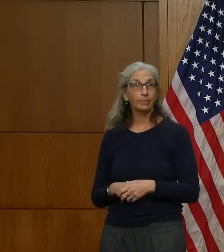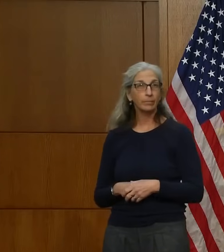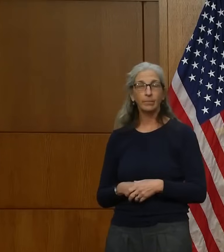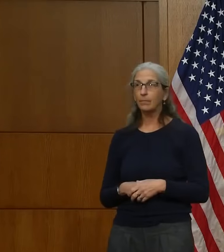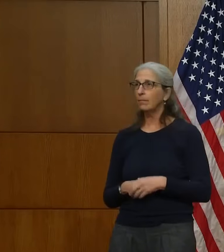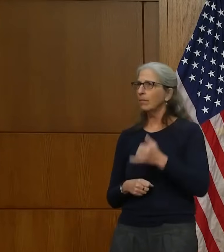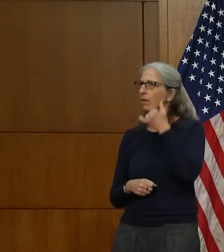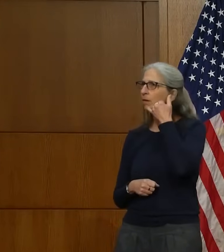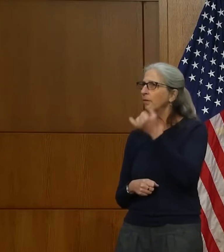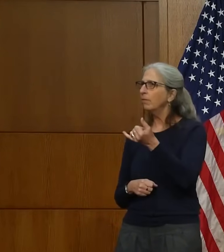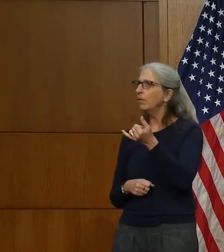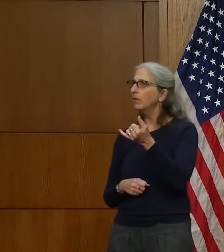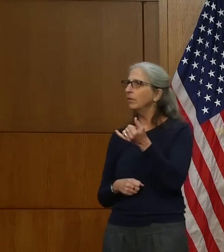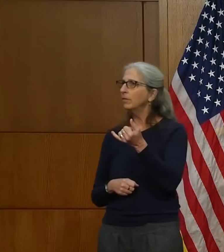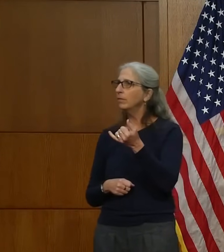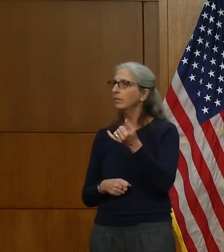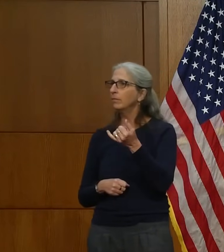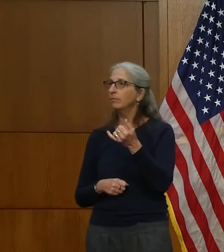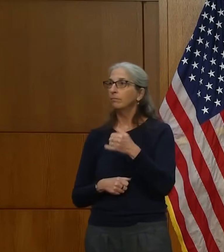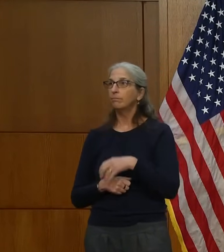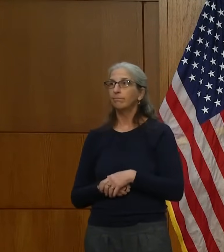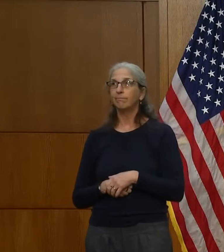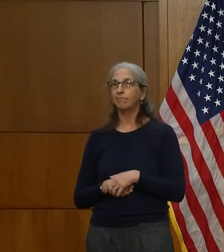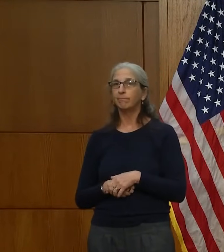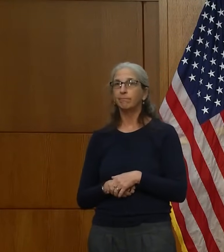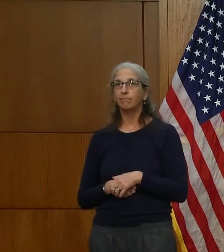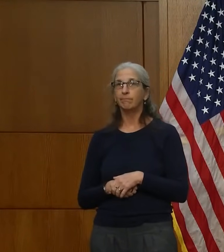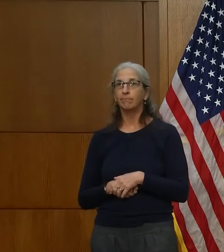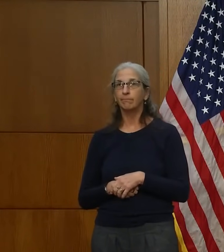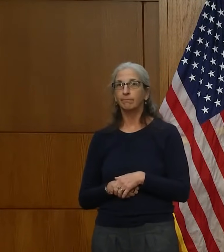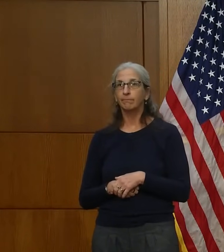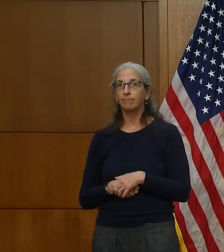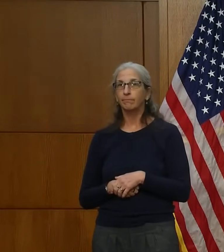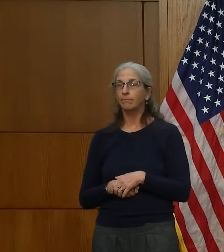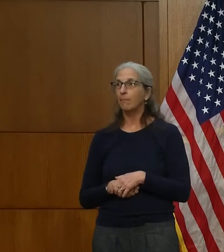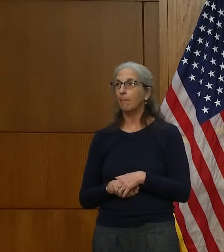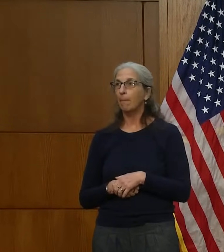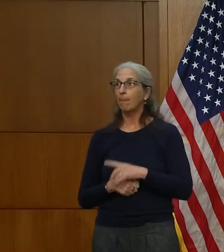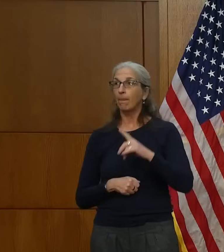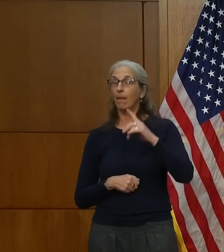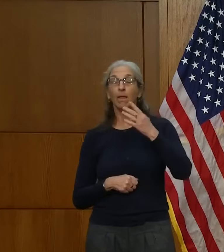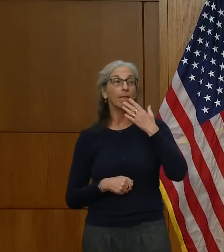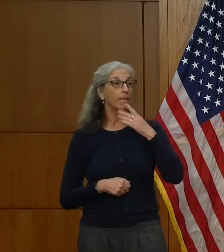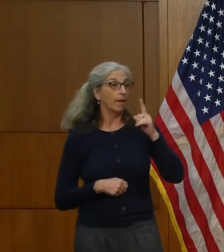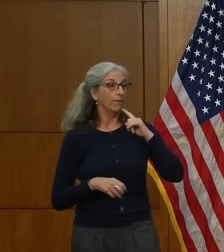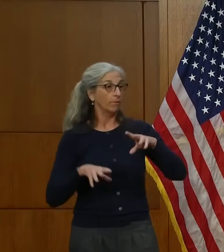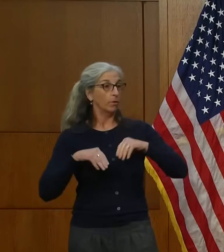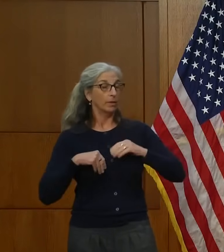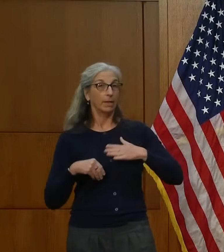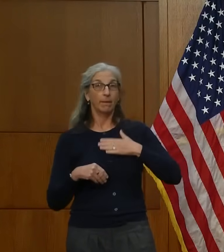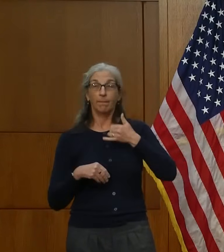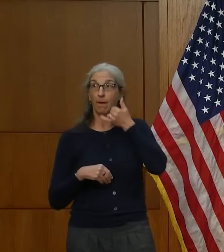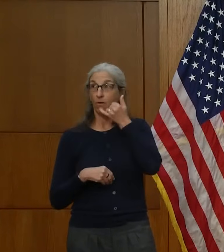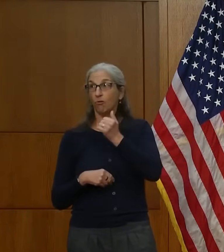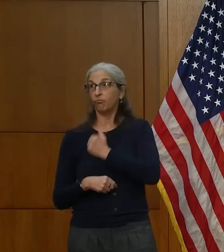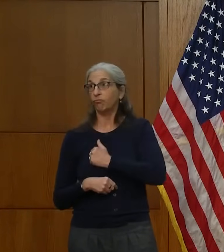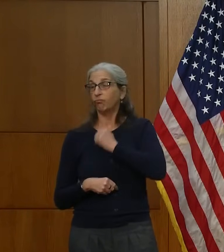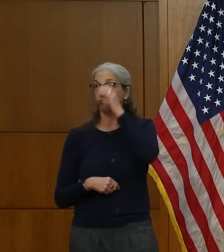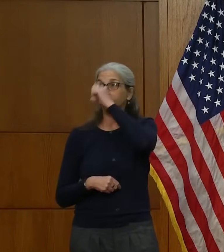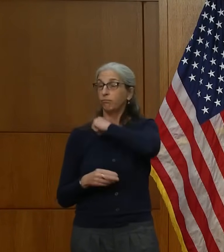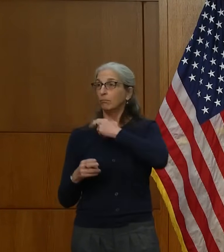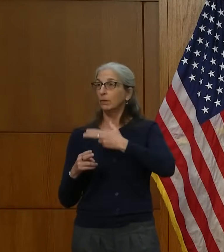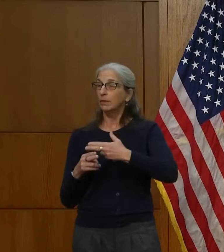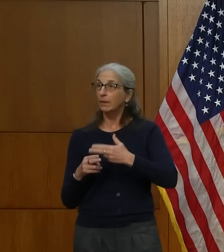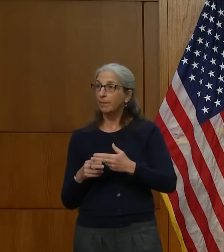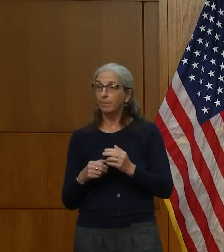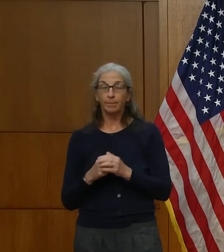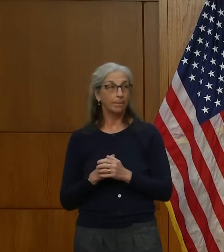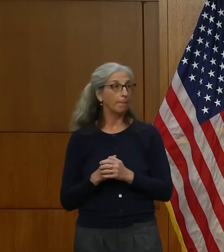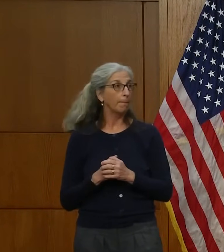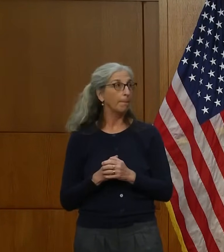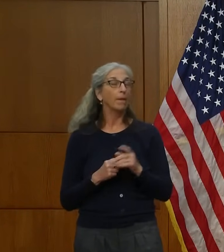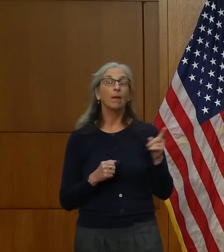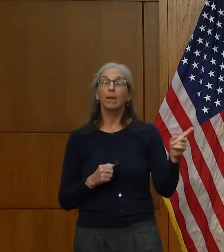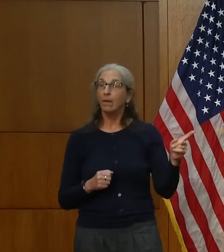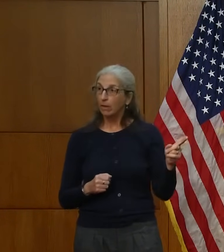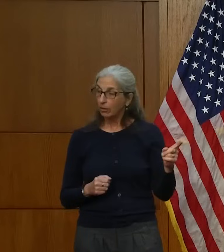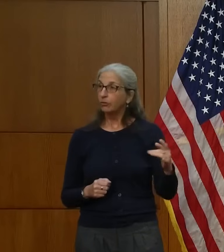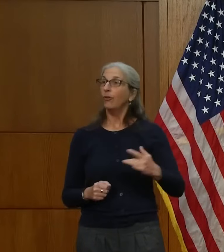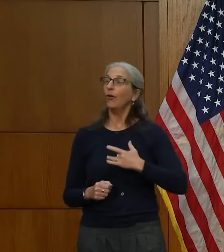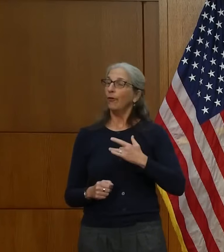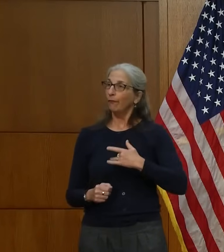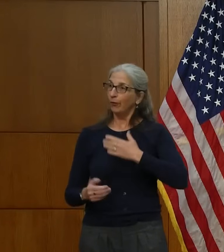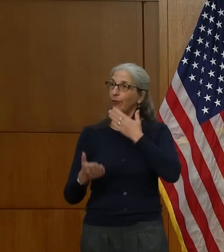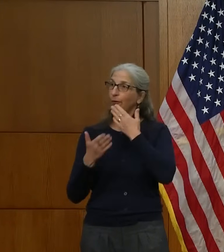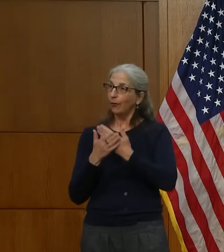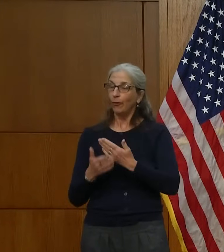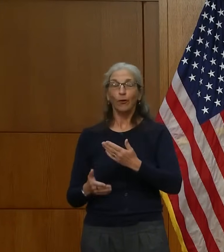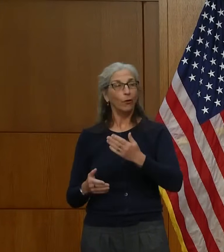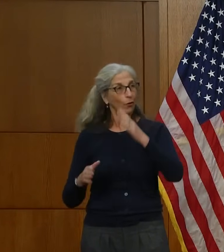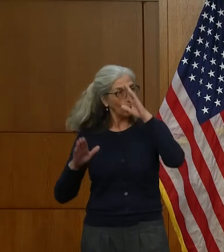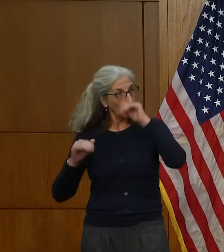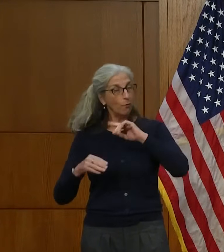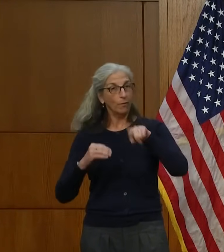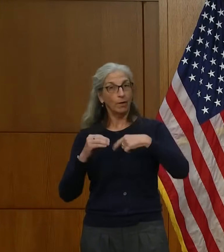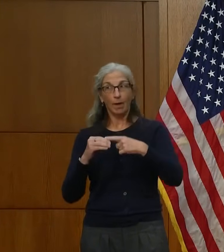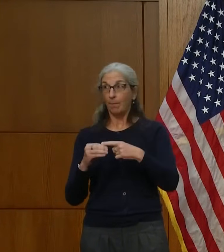THERE. NO. BETTER. THANK YOU